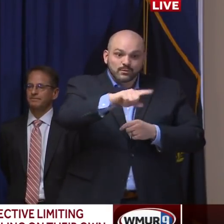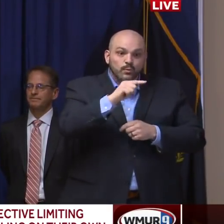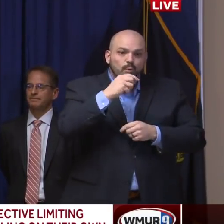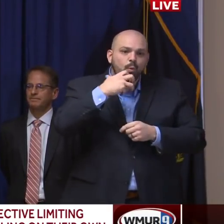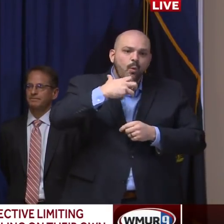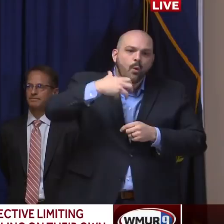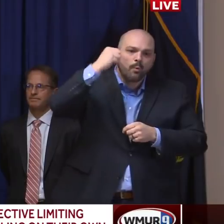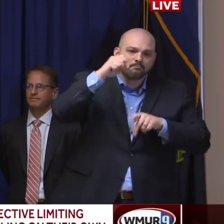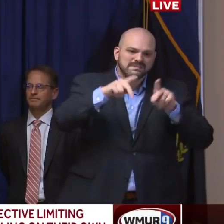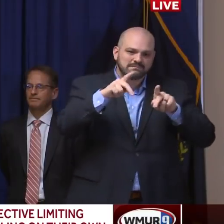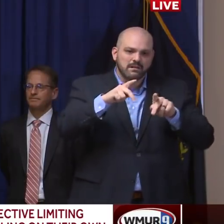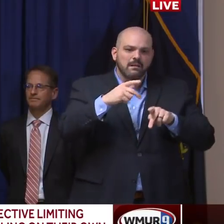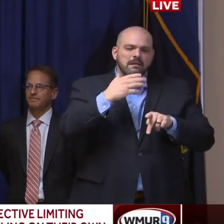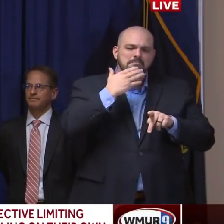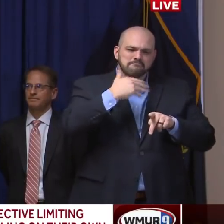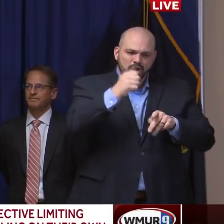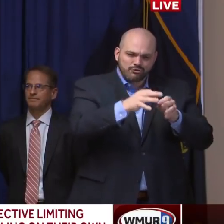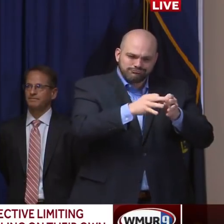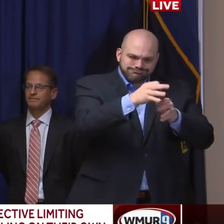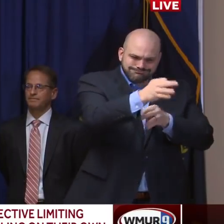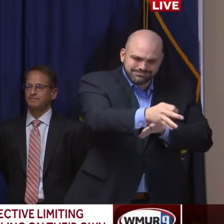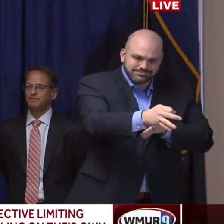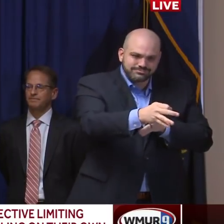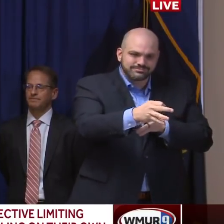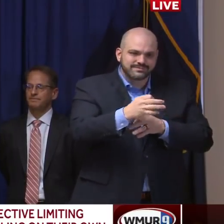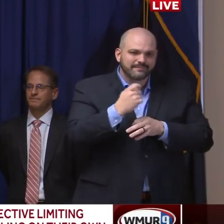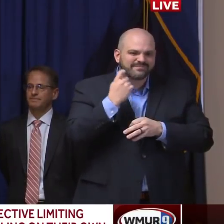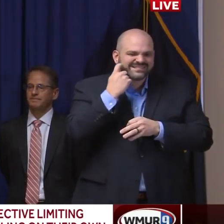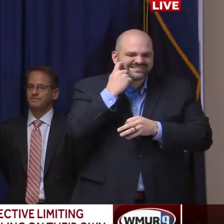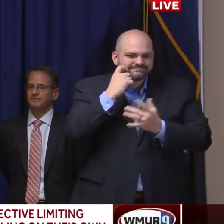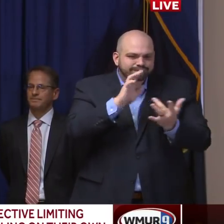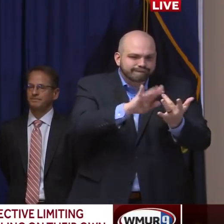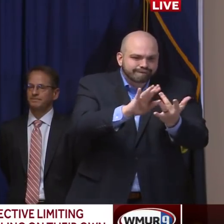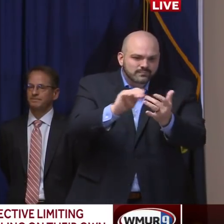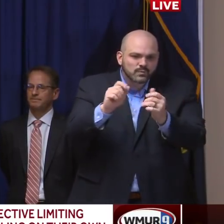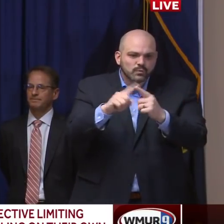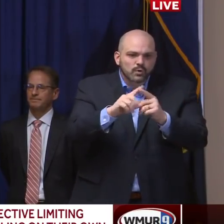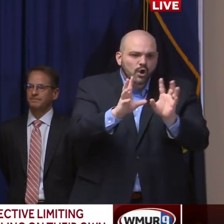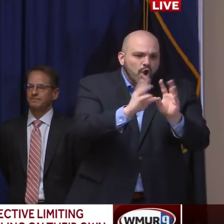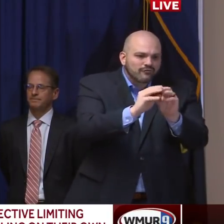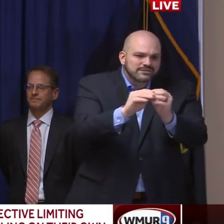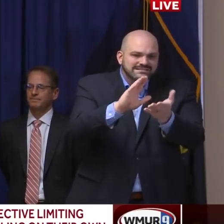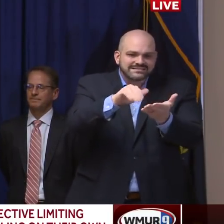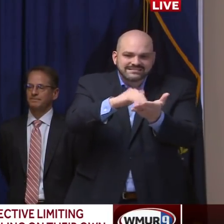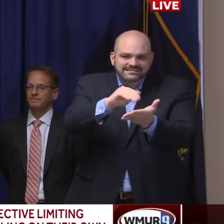YOU CAN HAVE EVENTS WITH MORE ELDERLY AND IT WILL BE MUCH MORE INCLINED TO POSTPONE THAT EVENT.